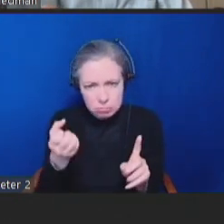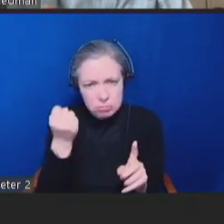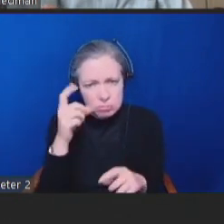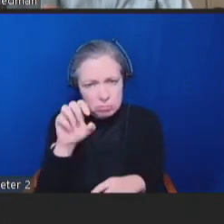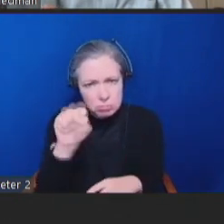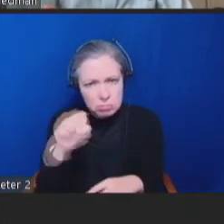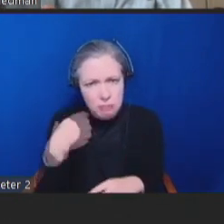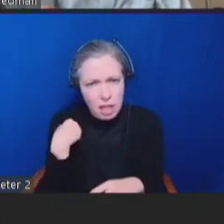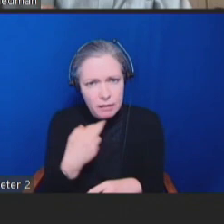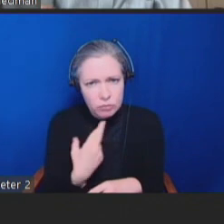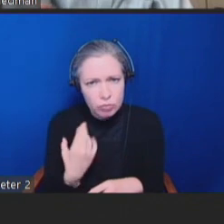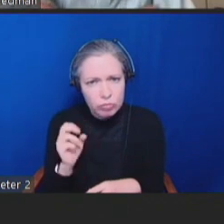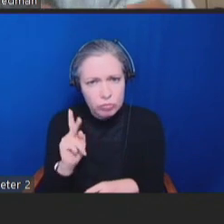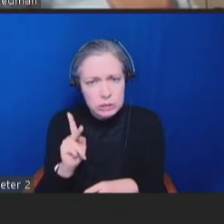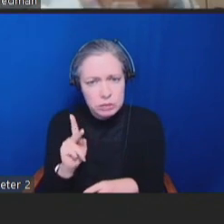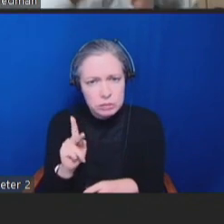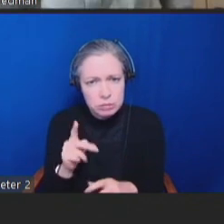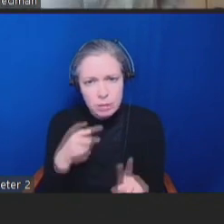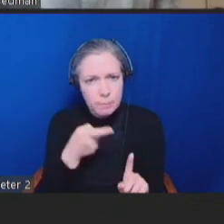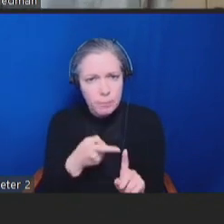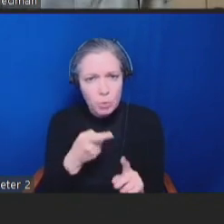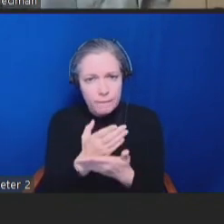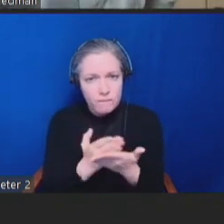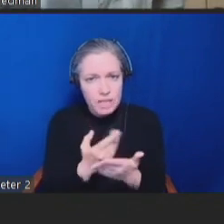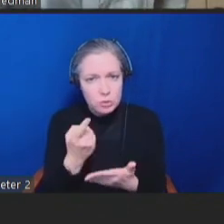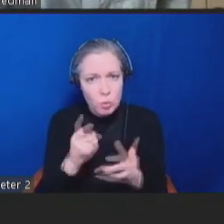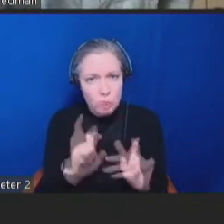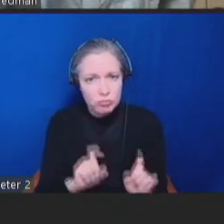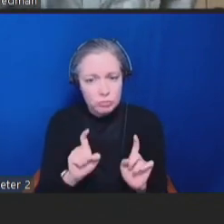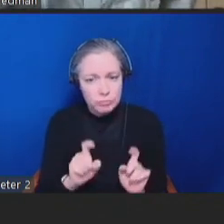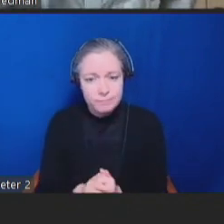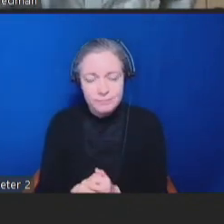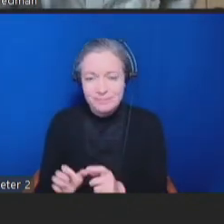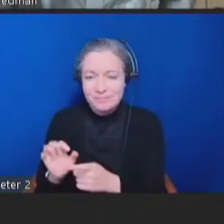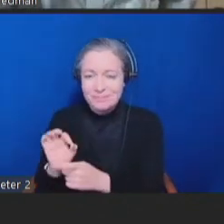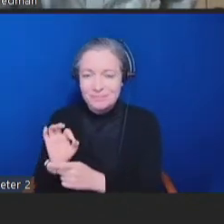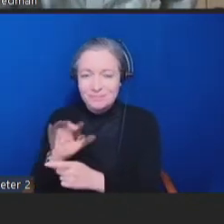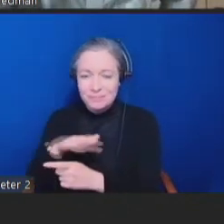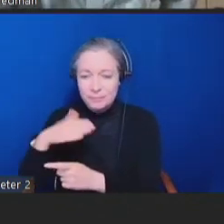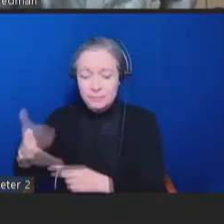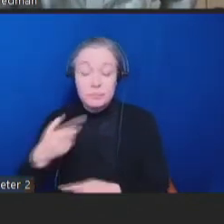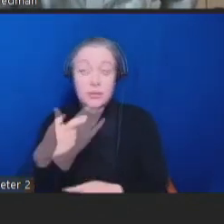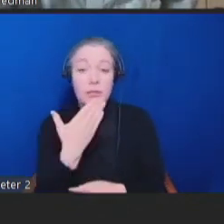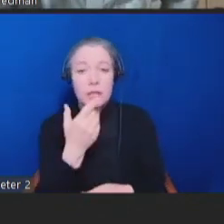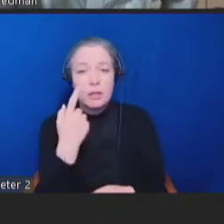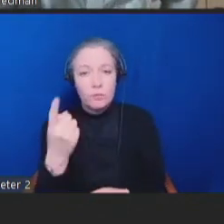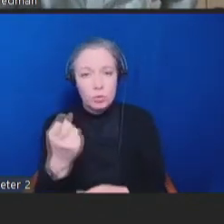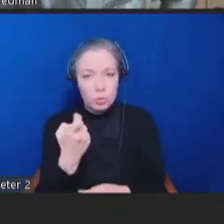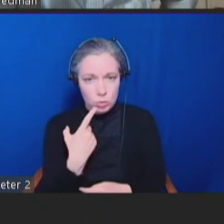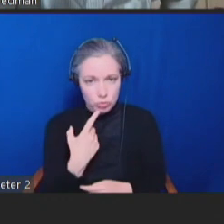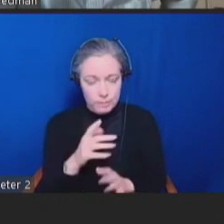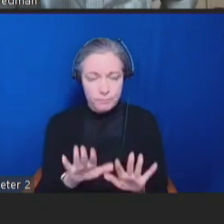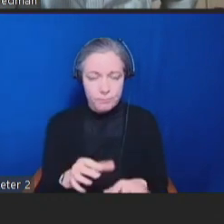Vinod Balachandran: Thank you for your question. In the clinical trial that I